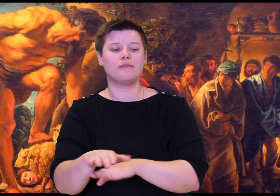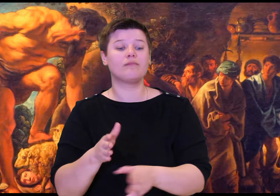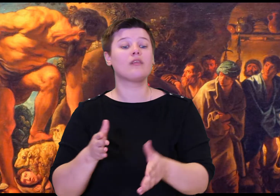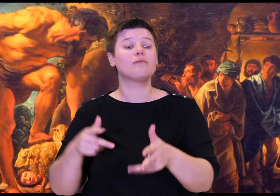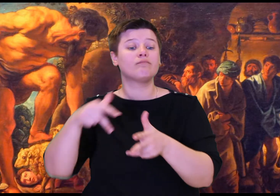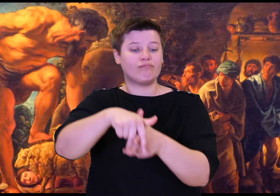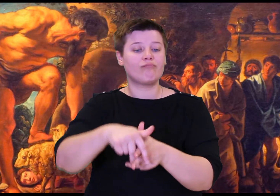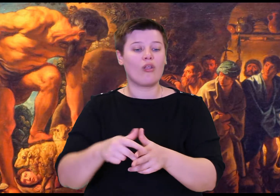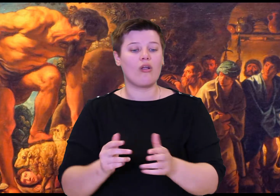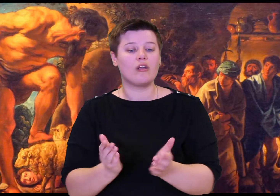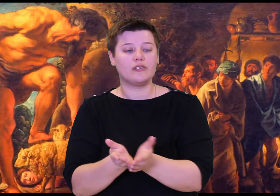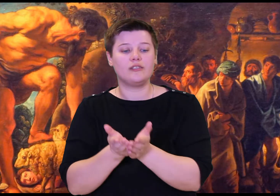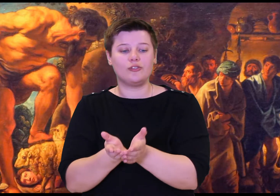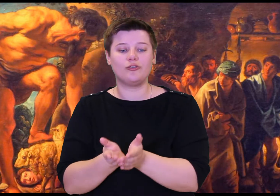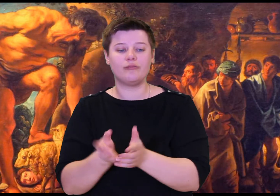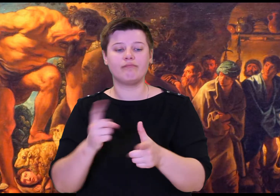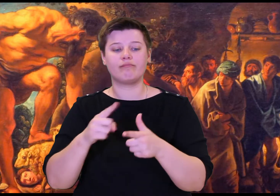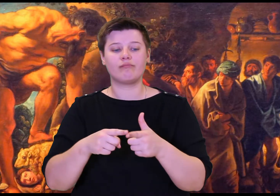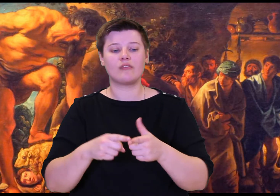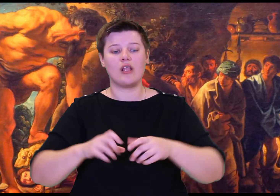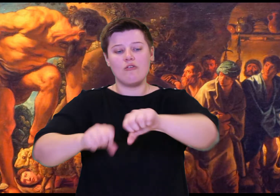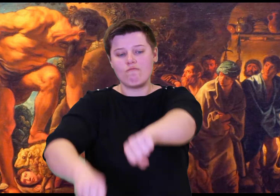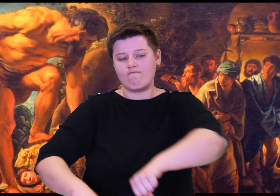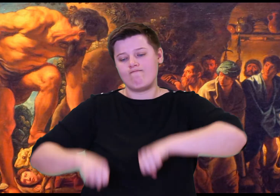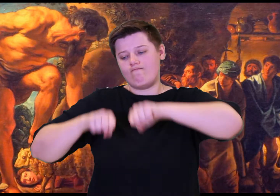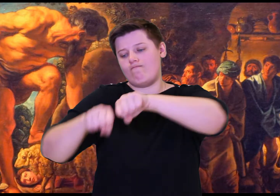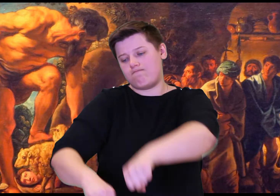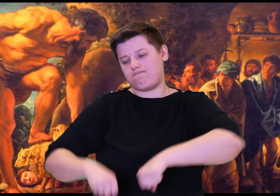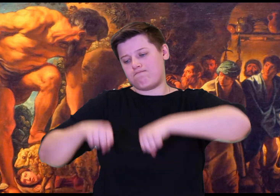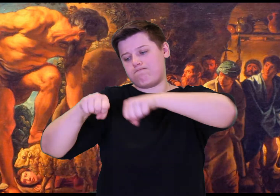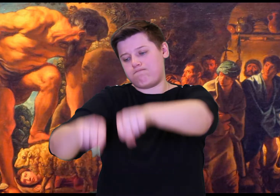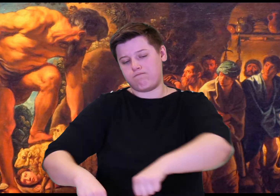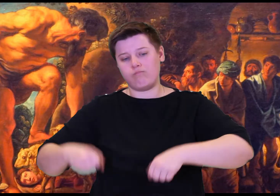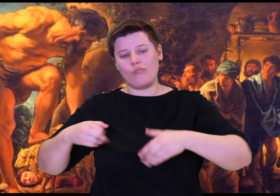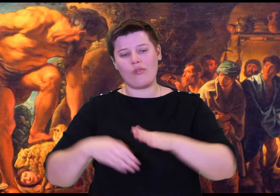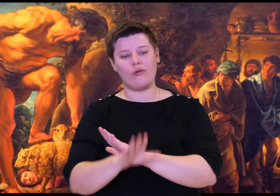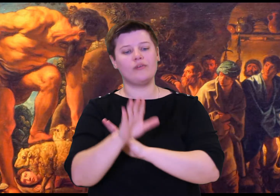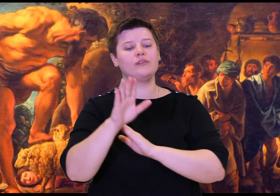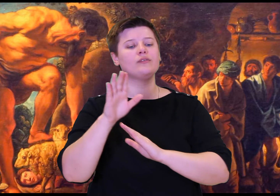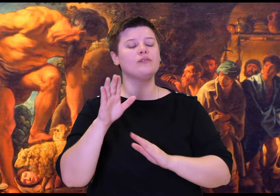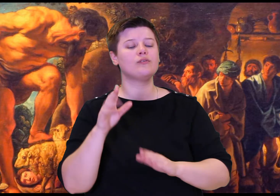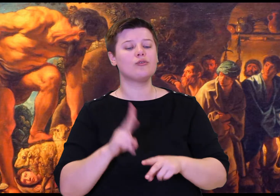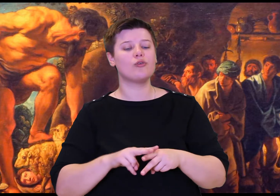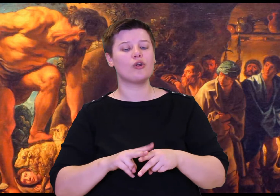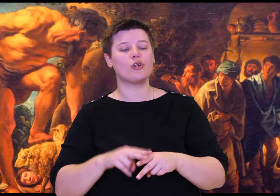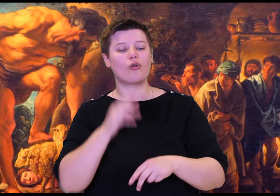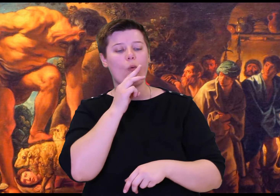So they embarked, sat on their rowing benches, and struck their